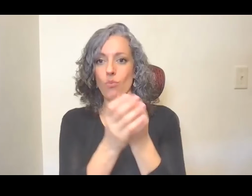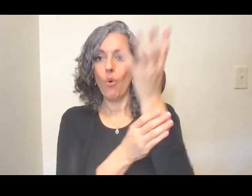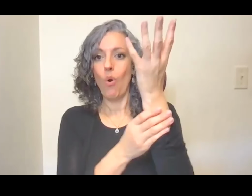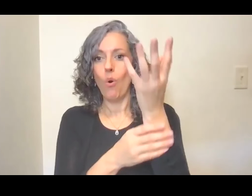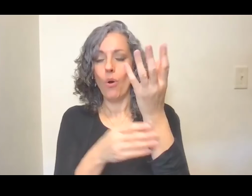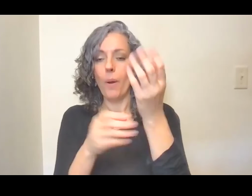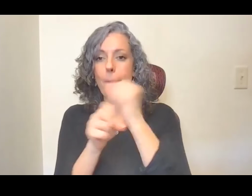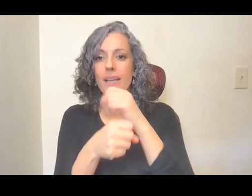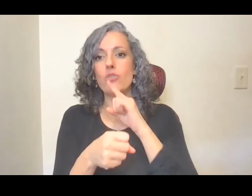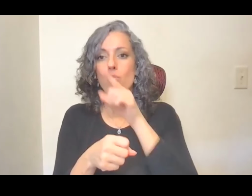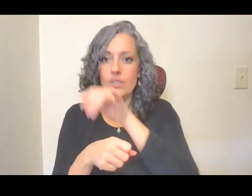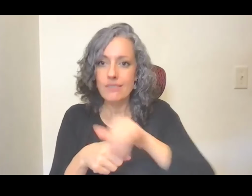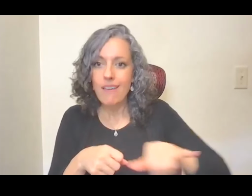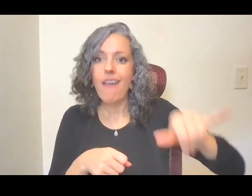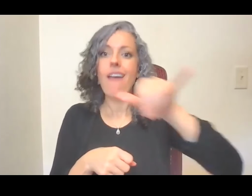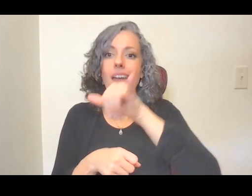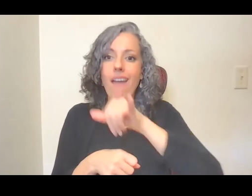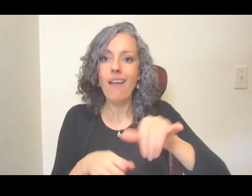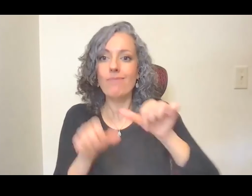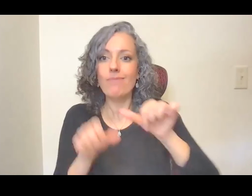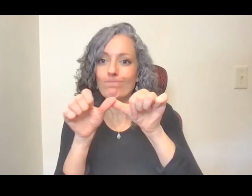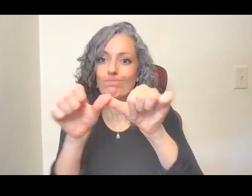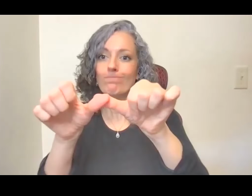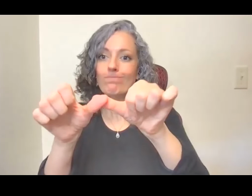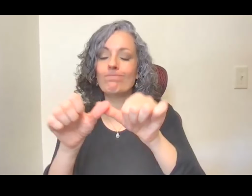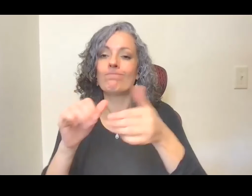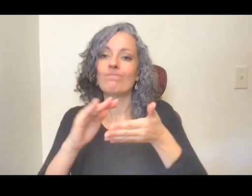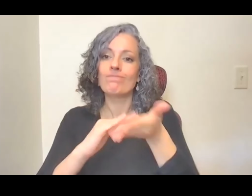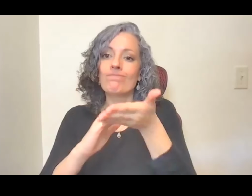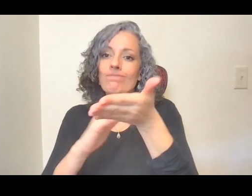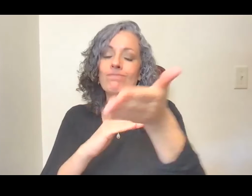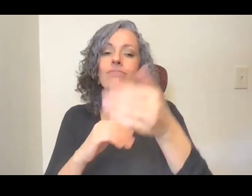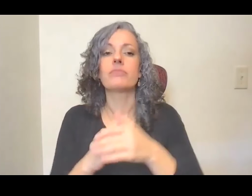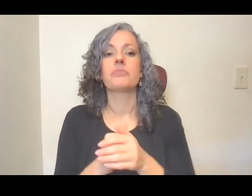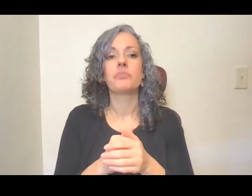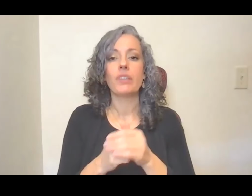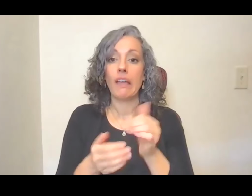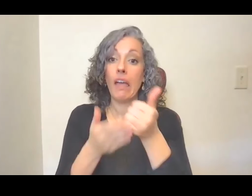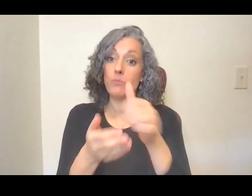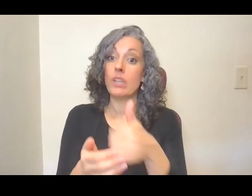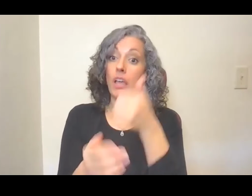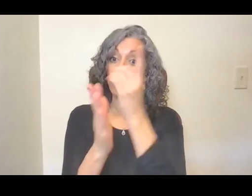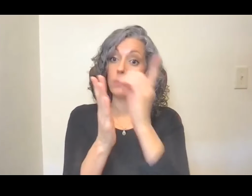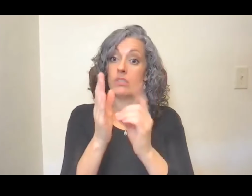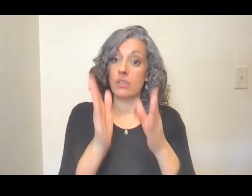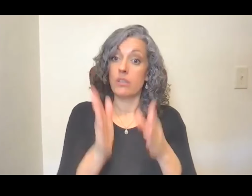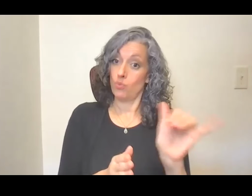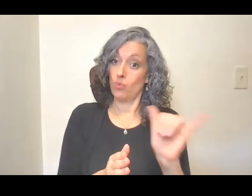and then it benefits my fellow designers. It's a good onboarding tool for new members in the team,